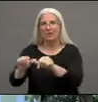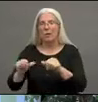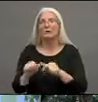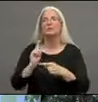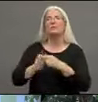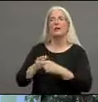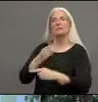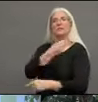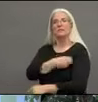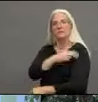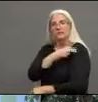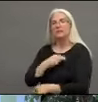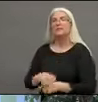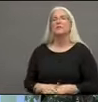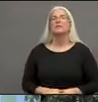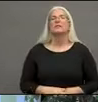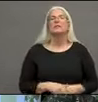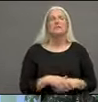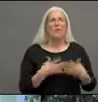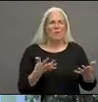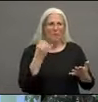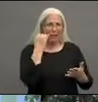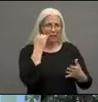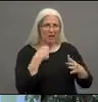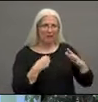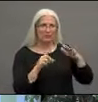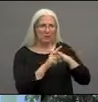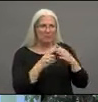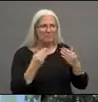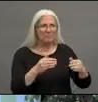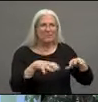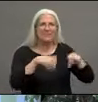That's a great question. I think oftentimes people are unsure what